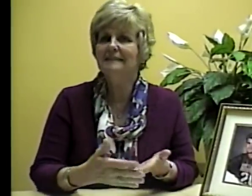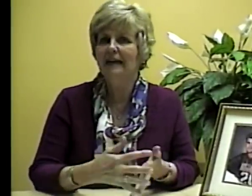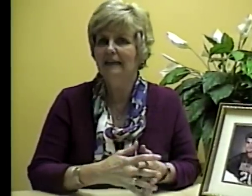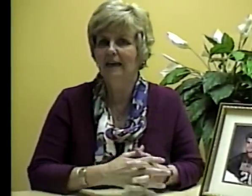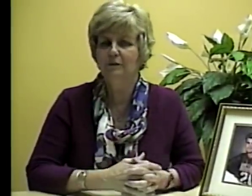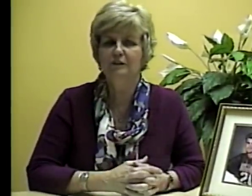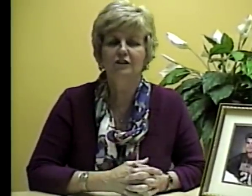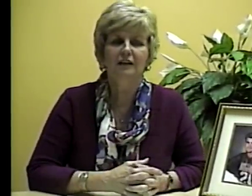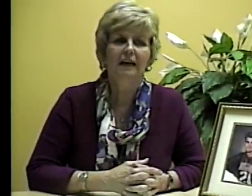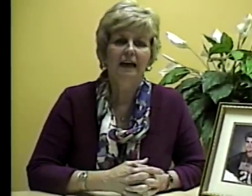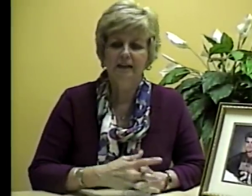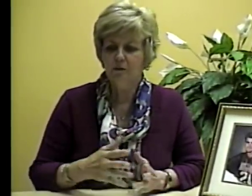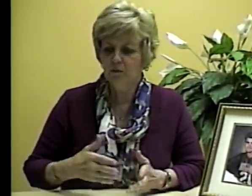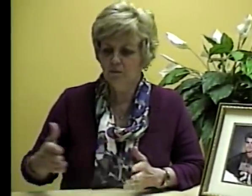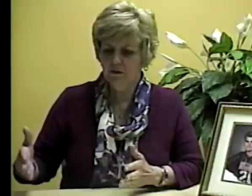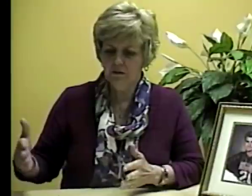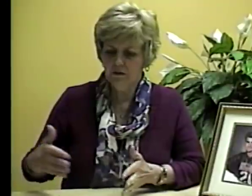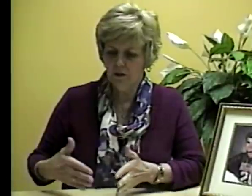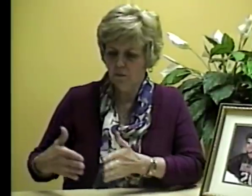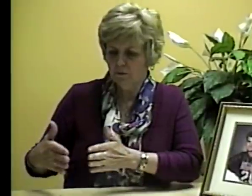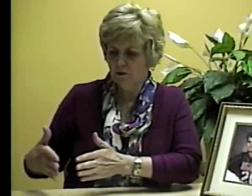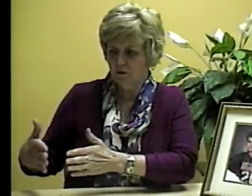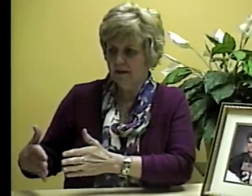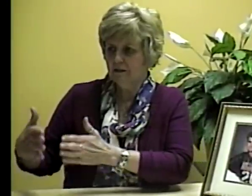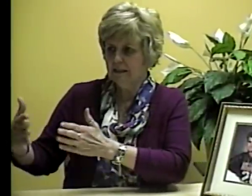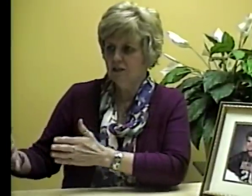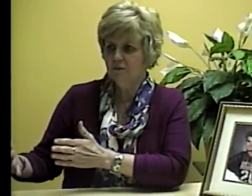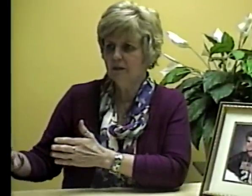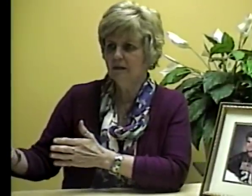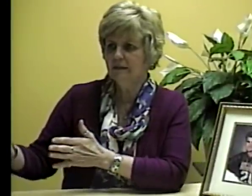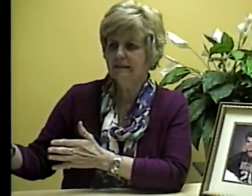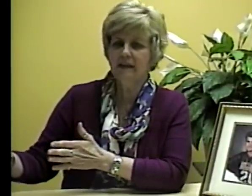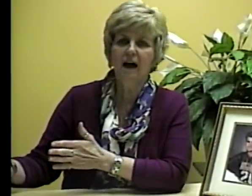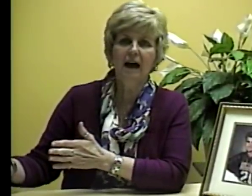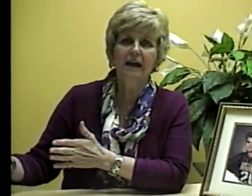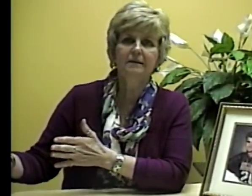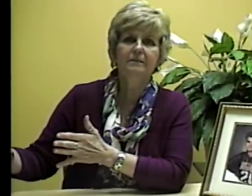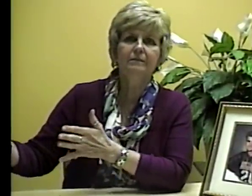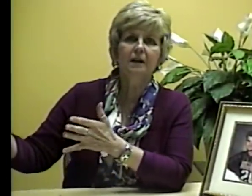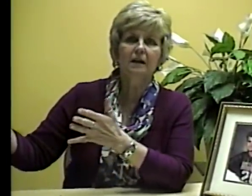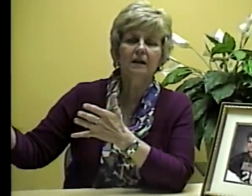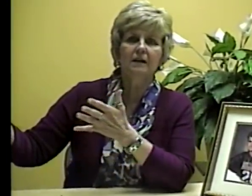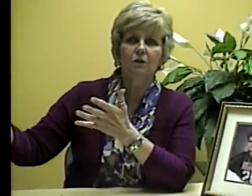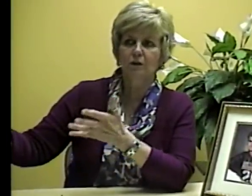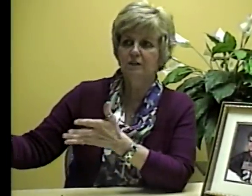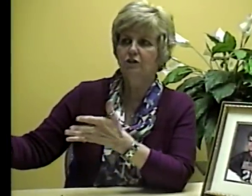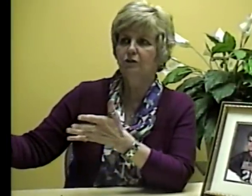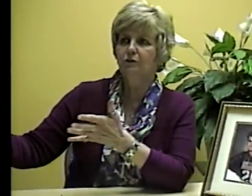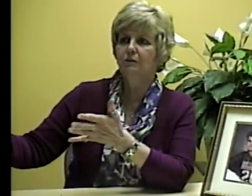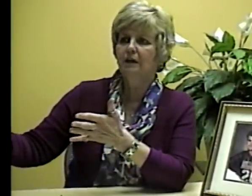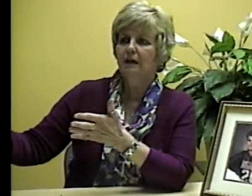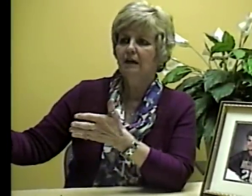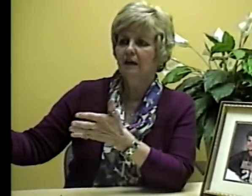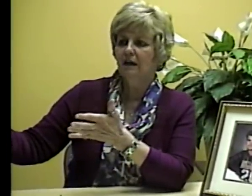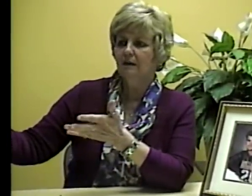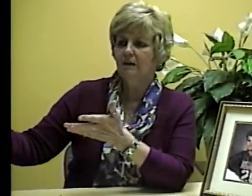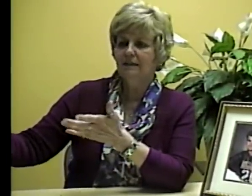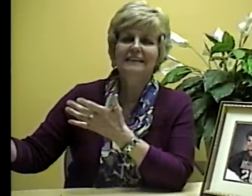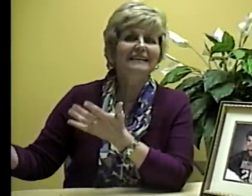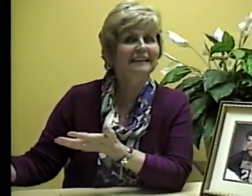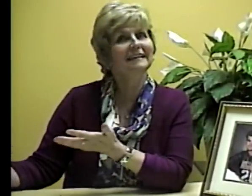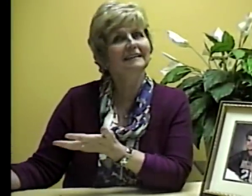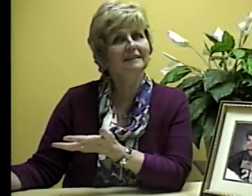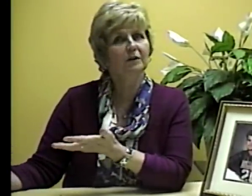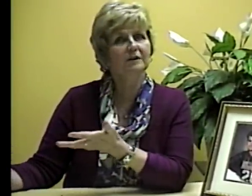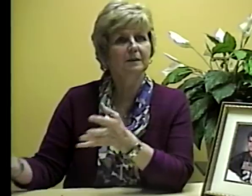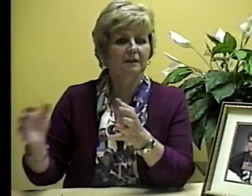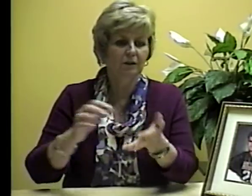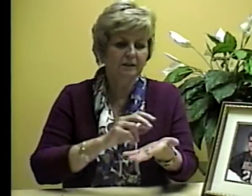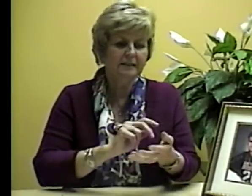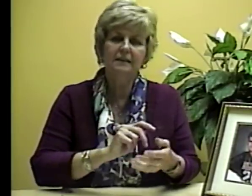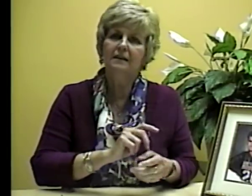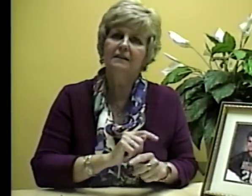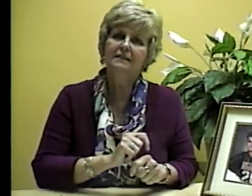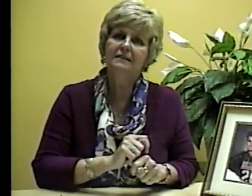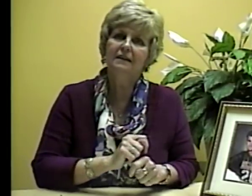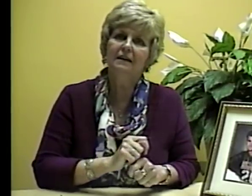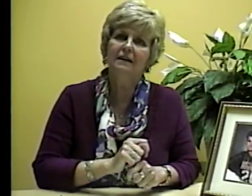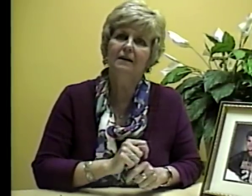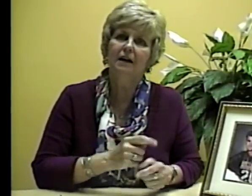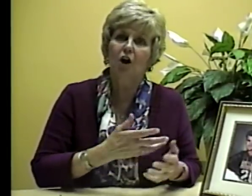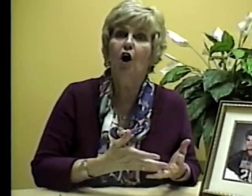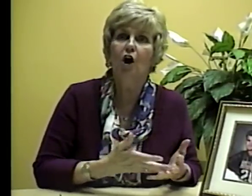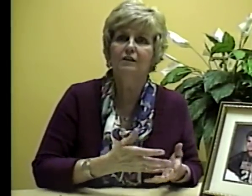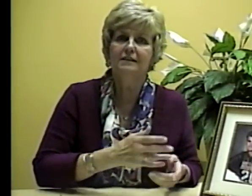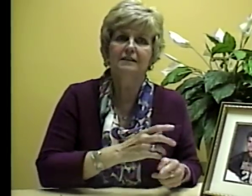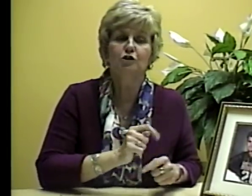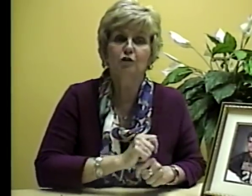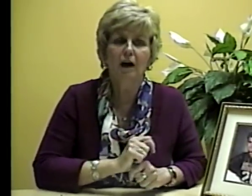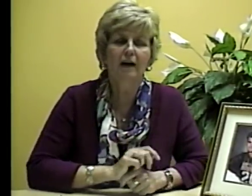Sign Language books. We would teach him Signs as he needed it like car and truck.